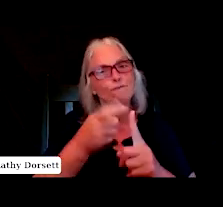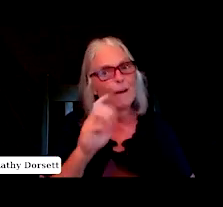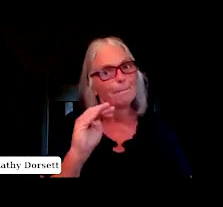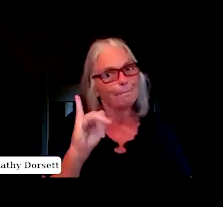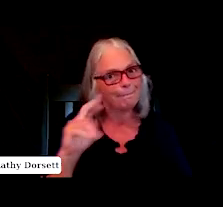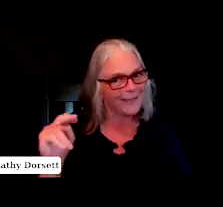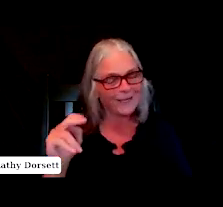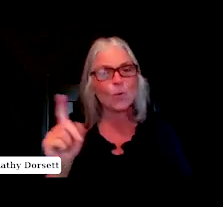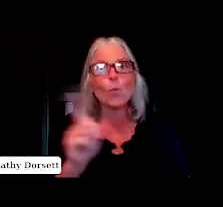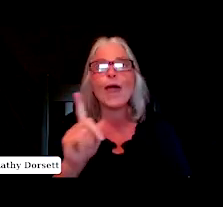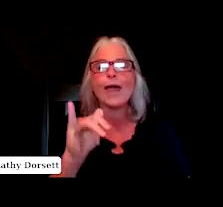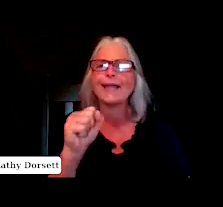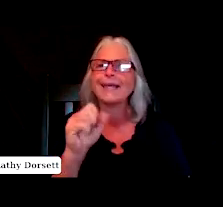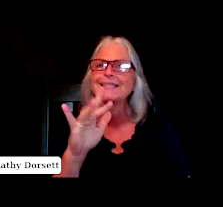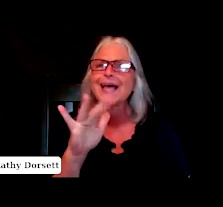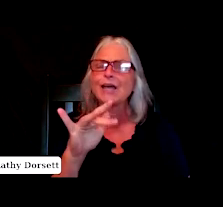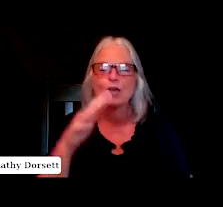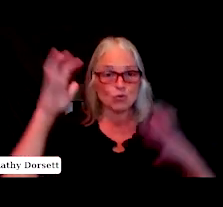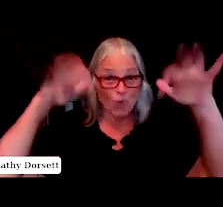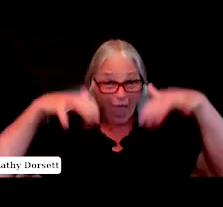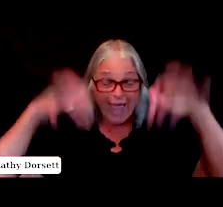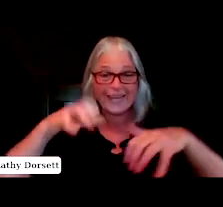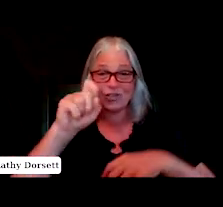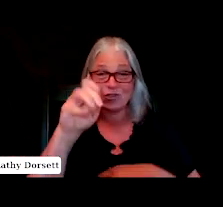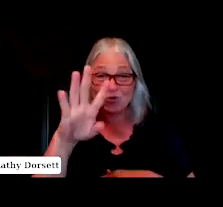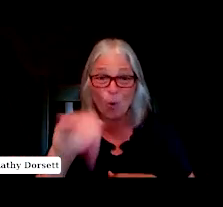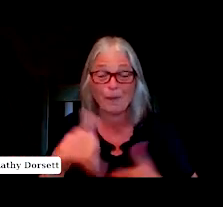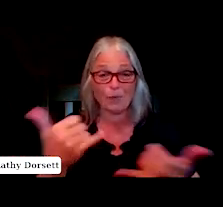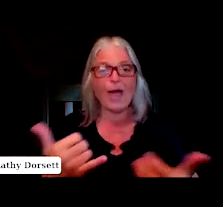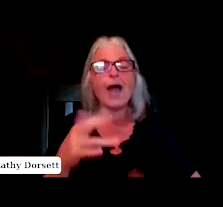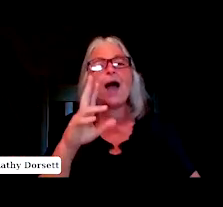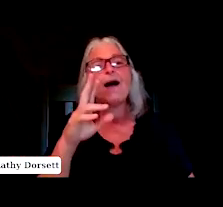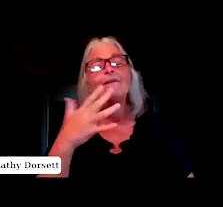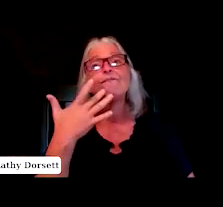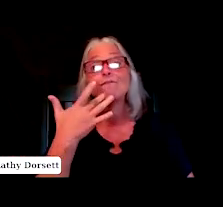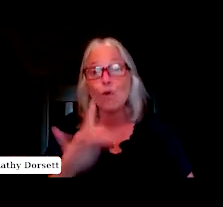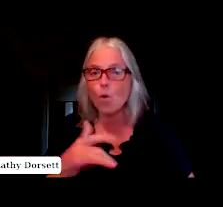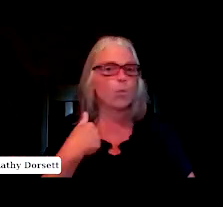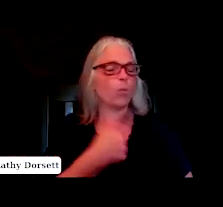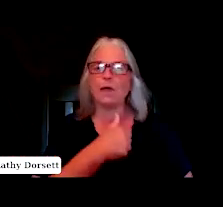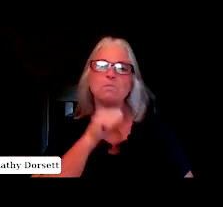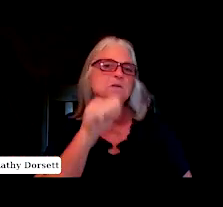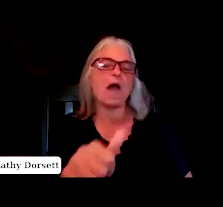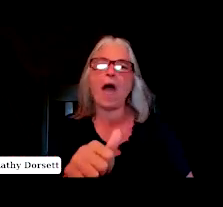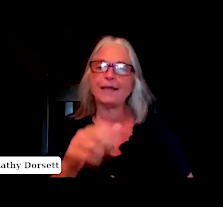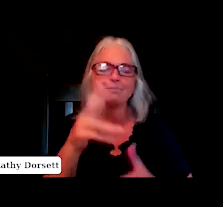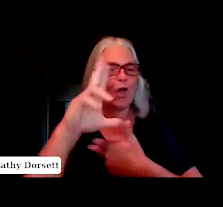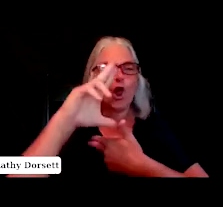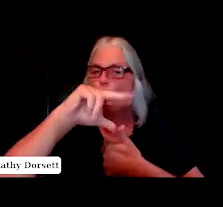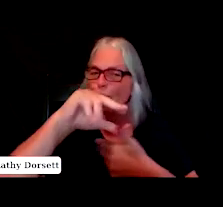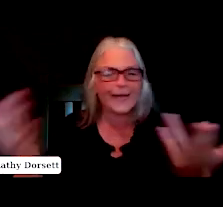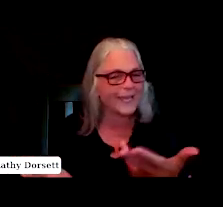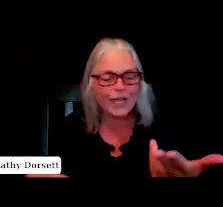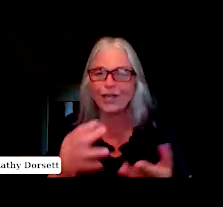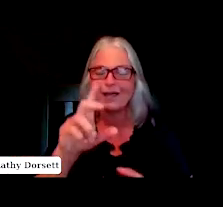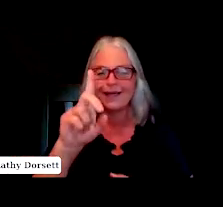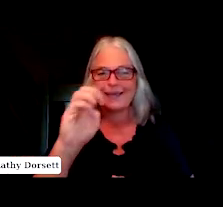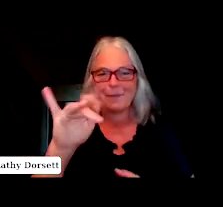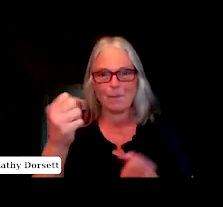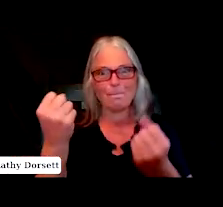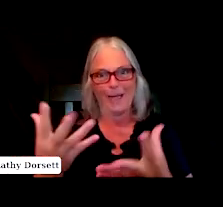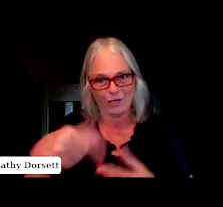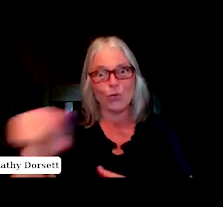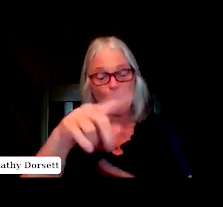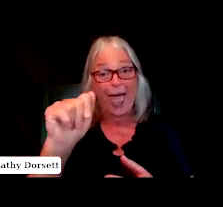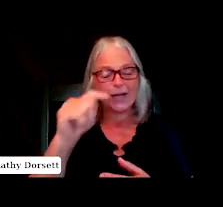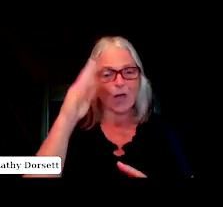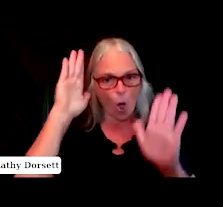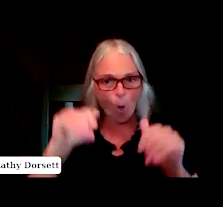Where it is storming right now. Fortunately, we're not susceptible to Hurricane Debbie, where many of you are, so I hope everybody stays safe.